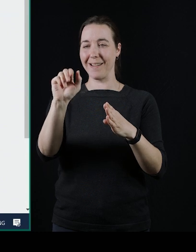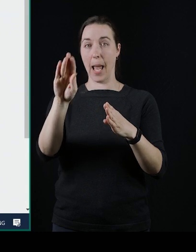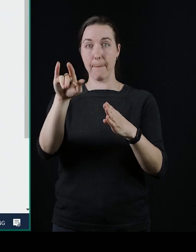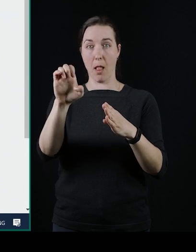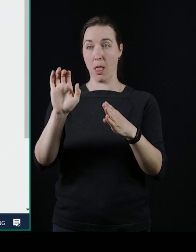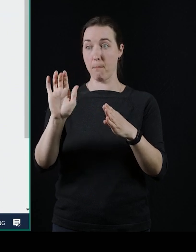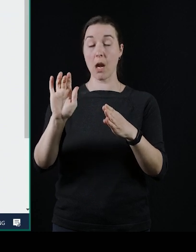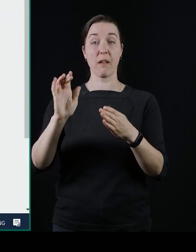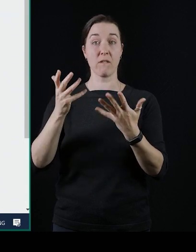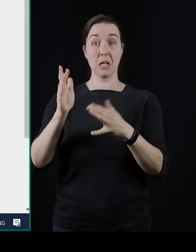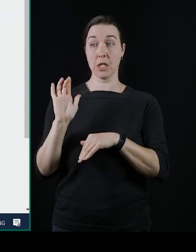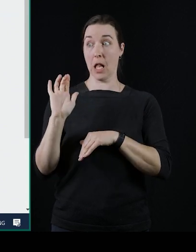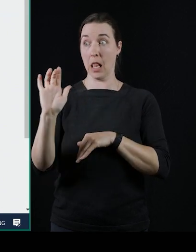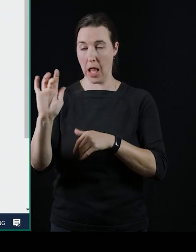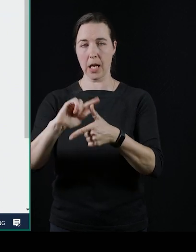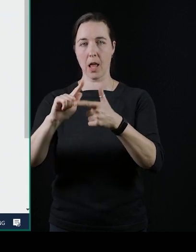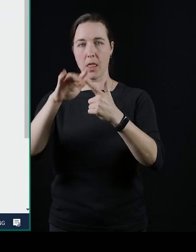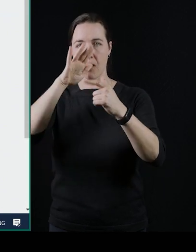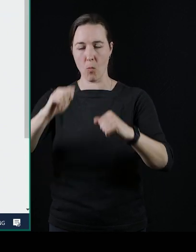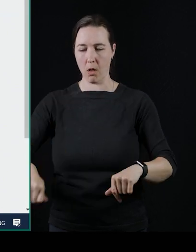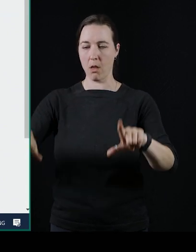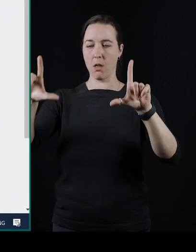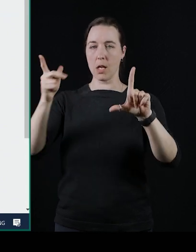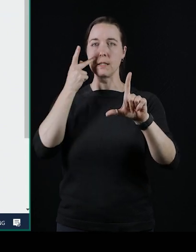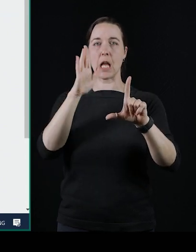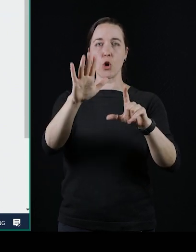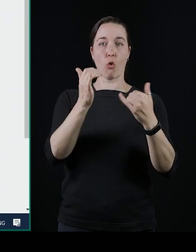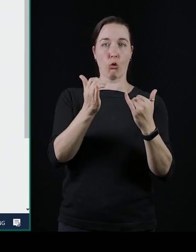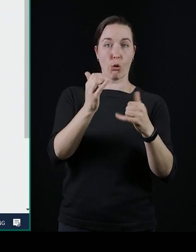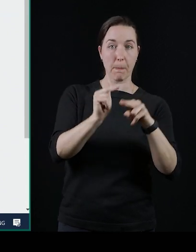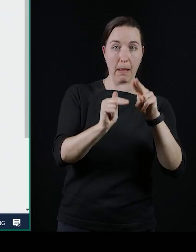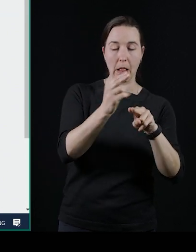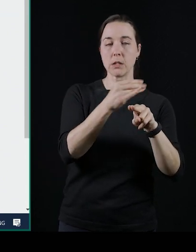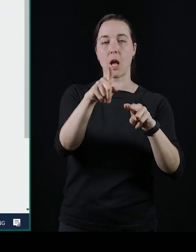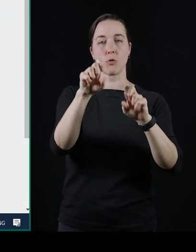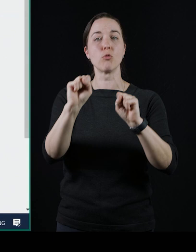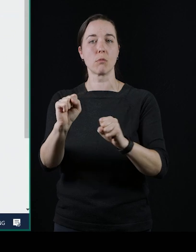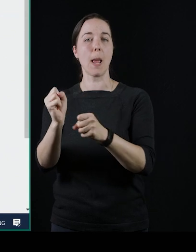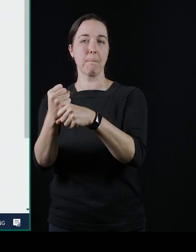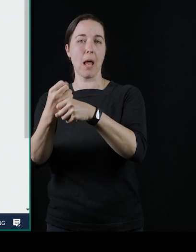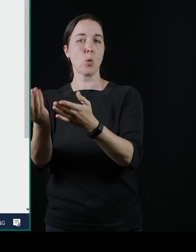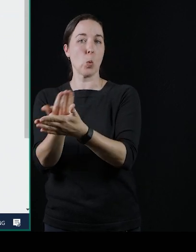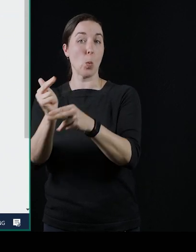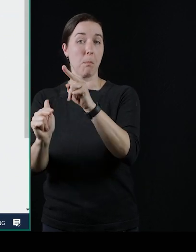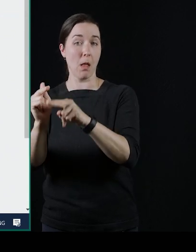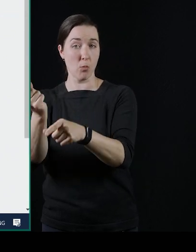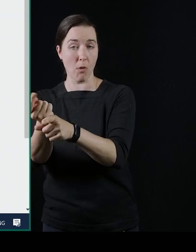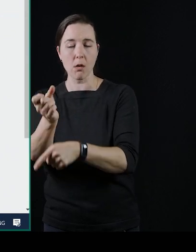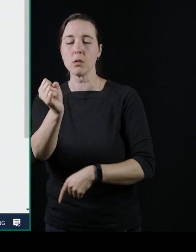Once you enable the button, you can present it, you are with your current builds and you can create a new build, right?